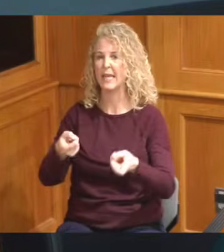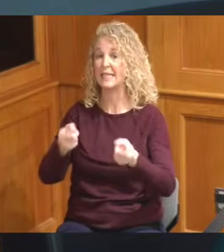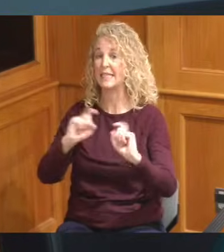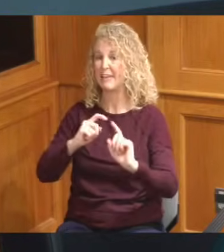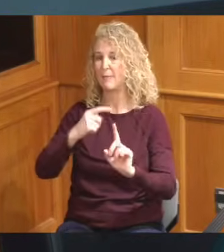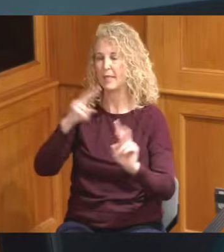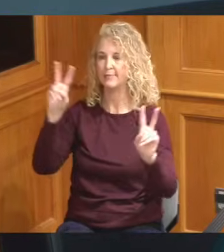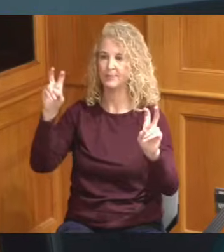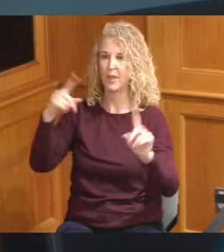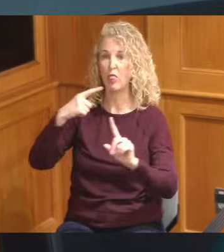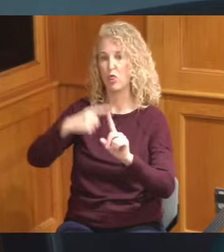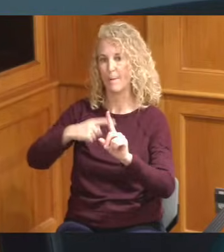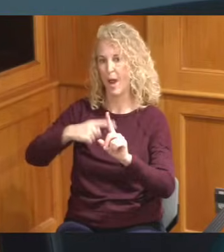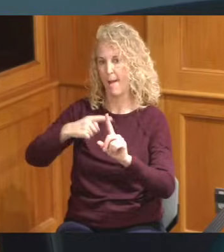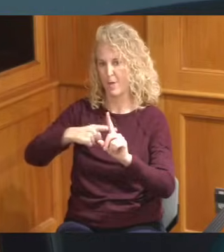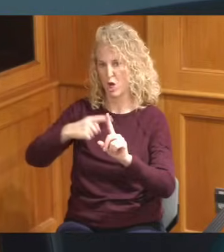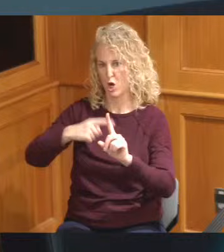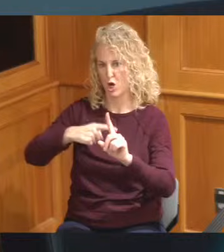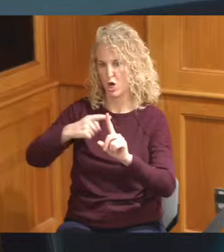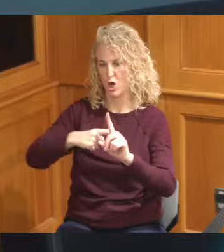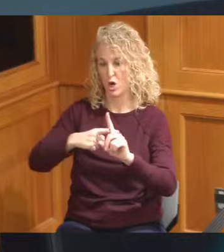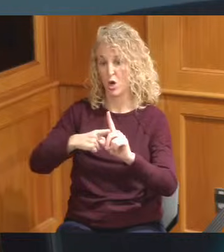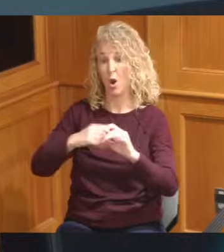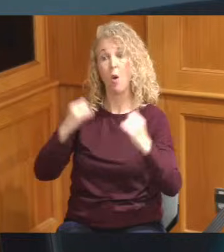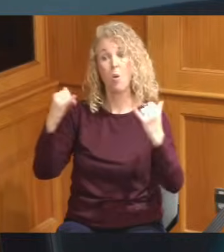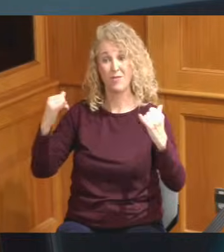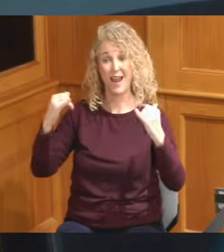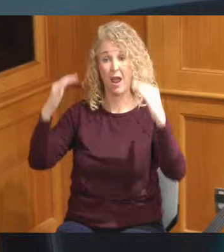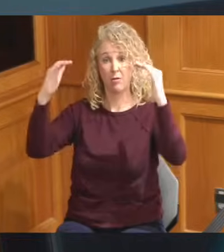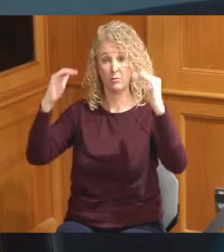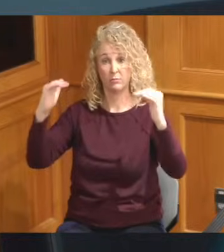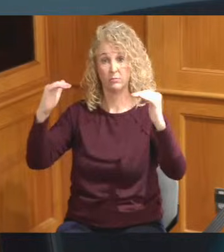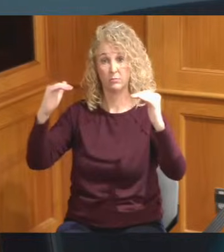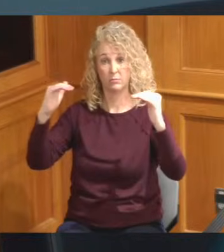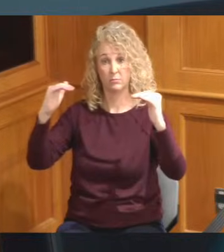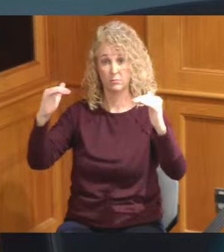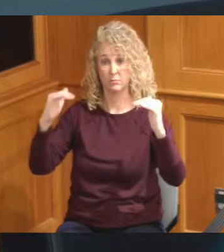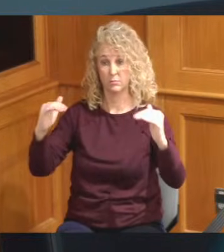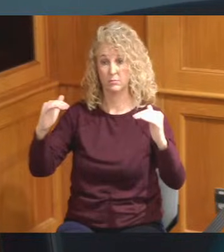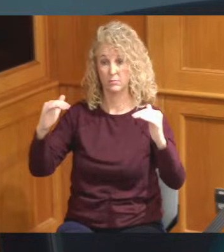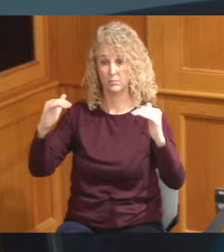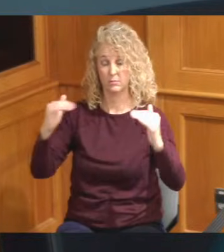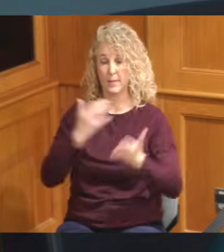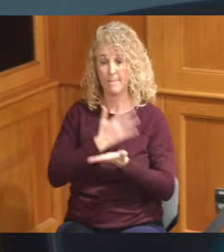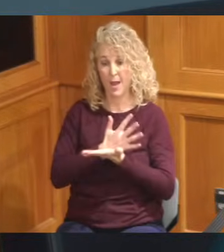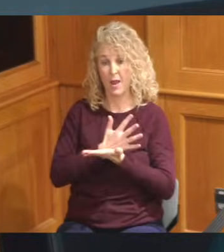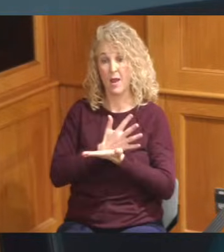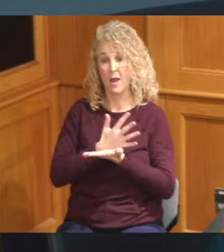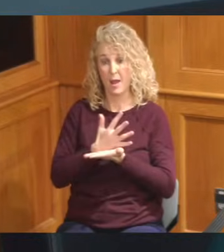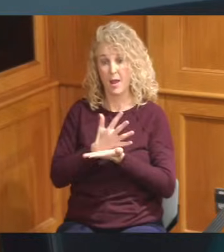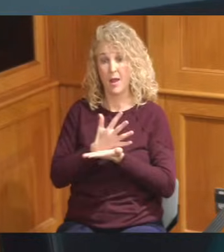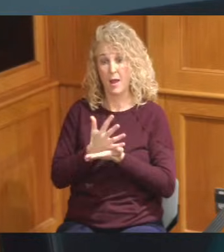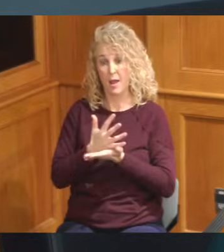it's going down if you do this it's going to this level because for me that would give me a better